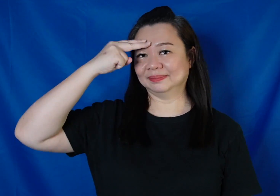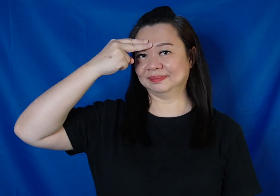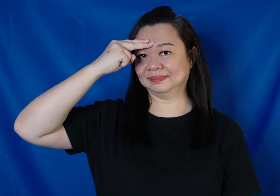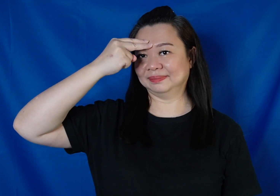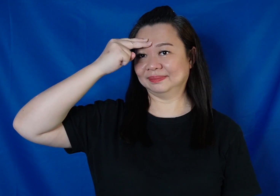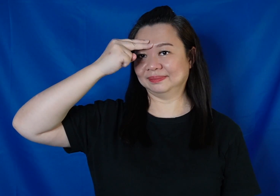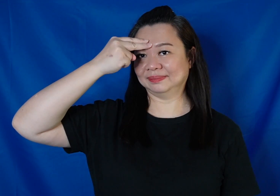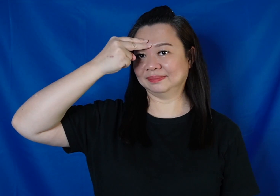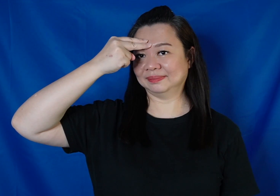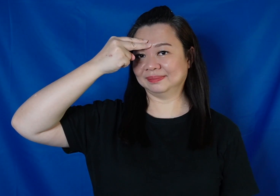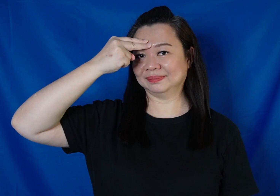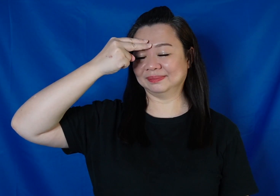HINDI